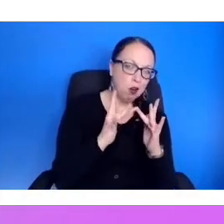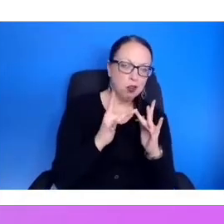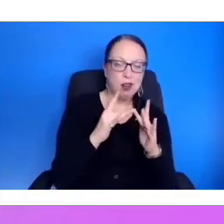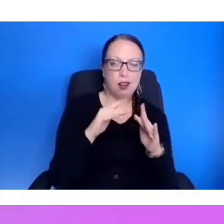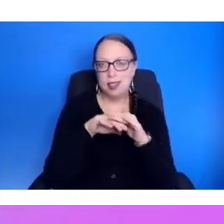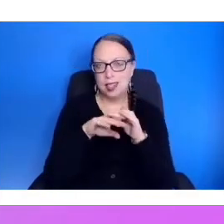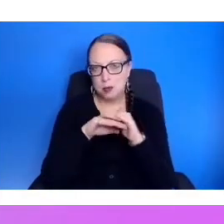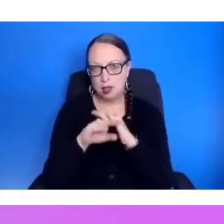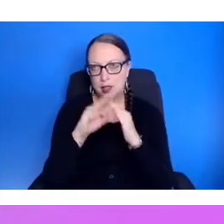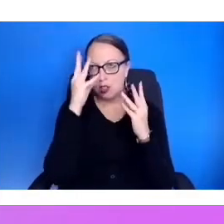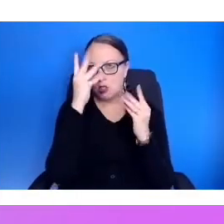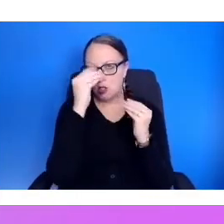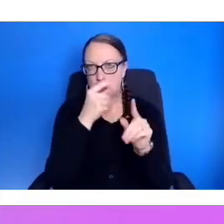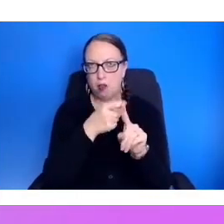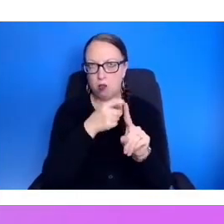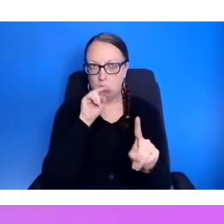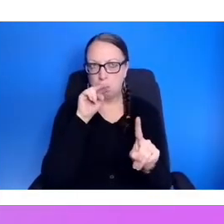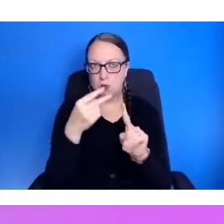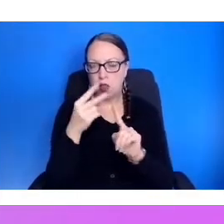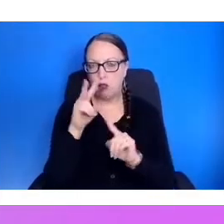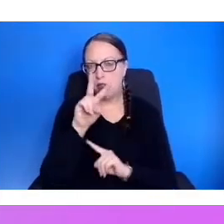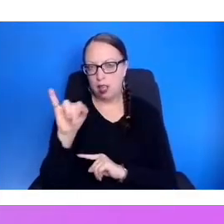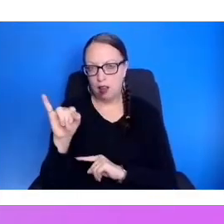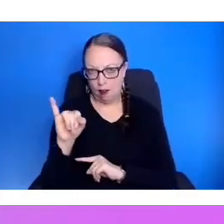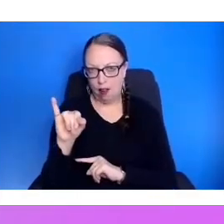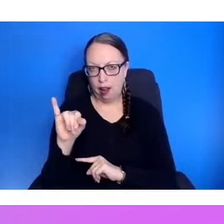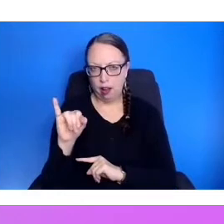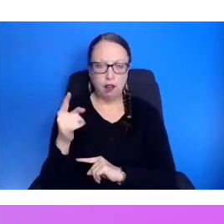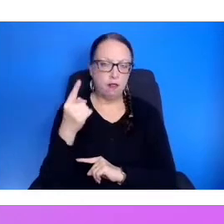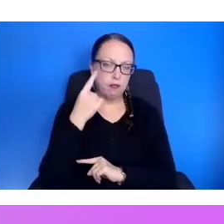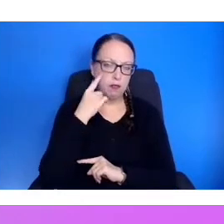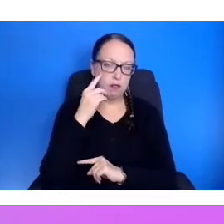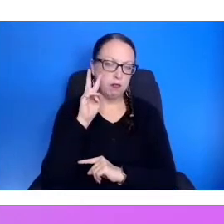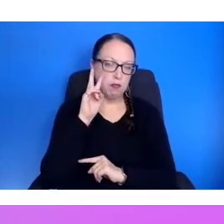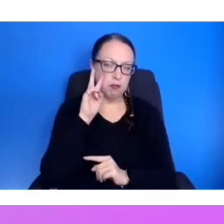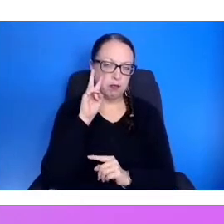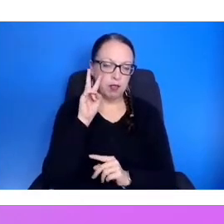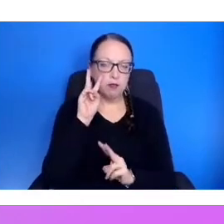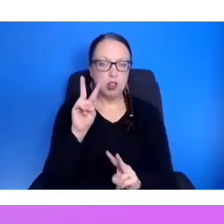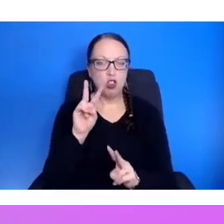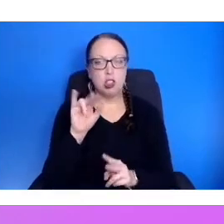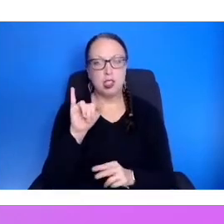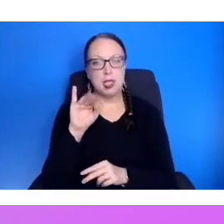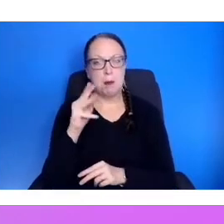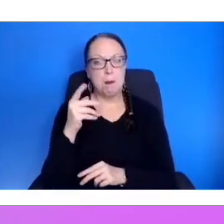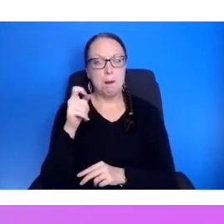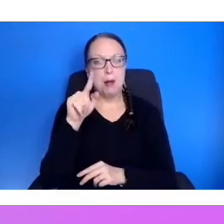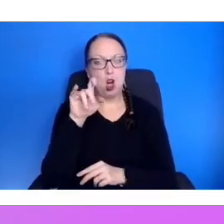is thought of from a VI a Vision Impairment perspective. But in our case for example